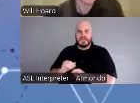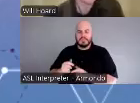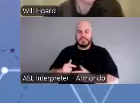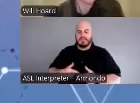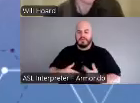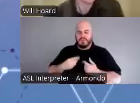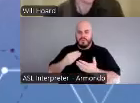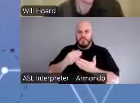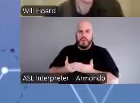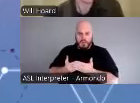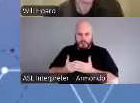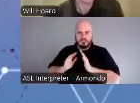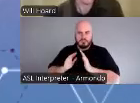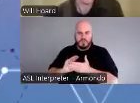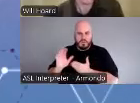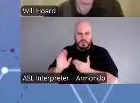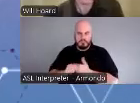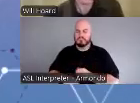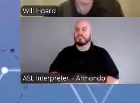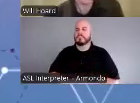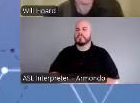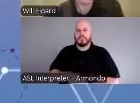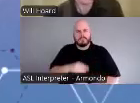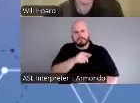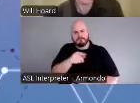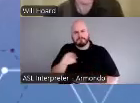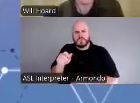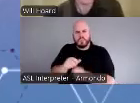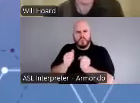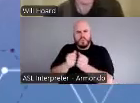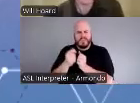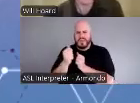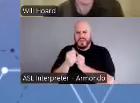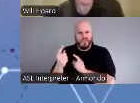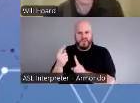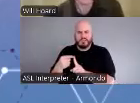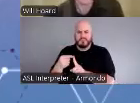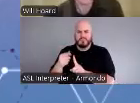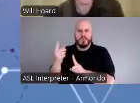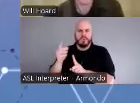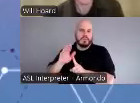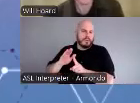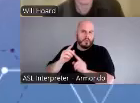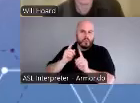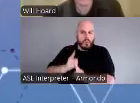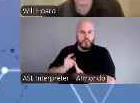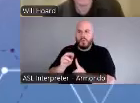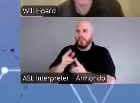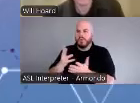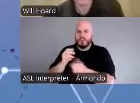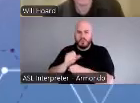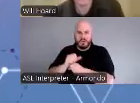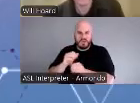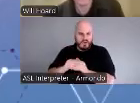Did any of you work with anybody who, as part of their goal or part of what they were working on